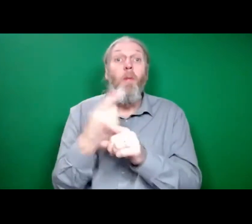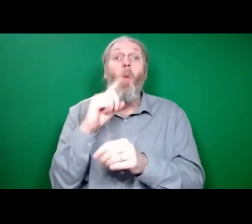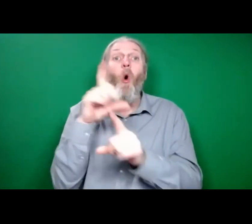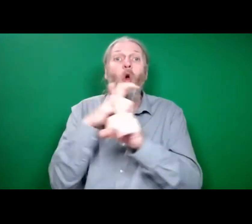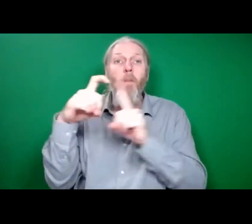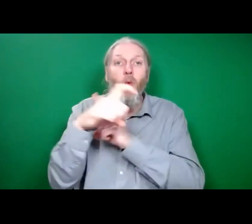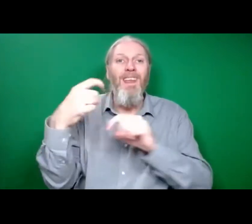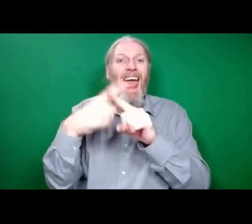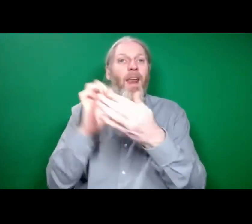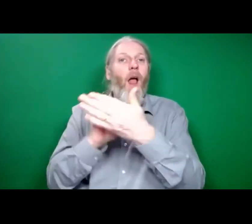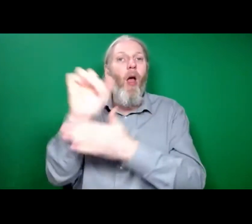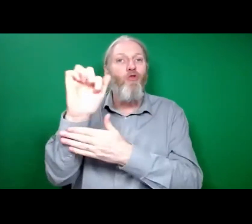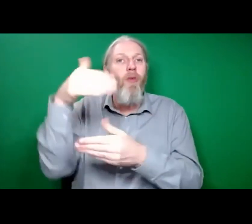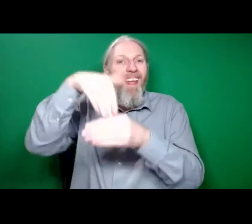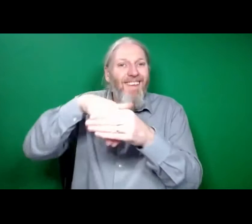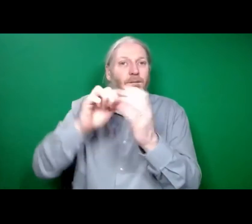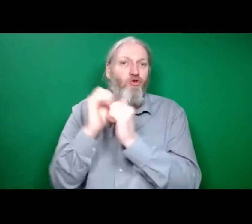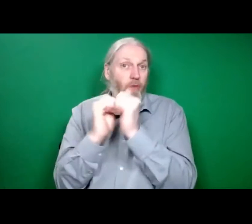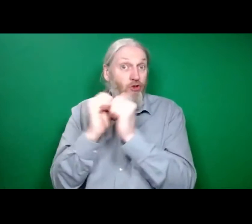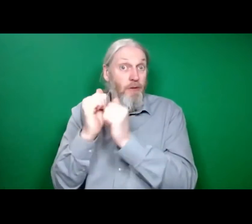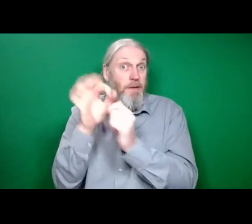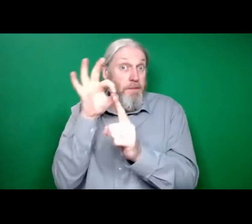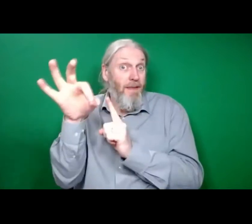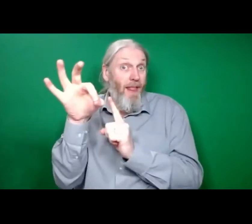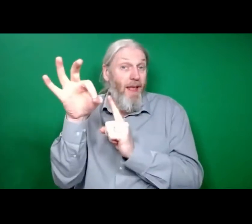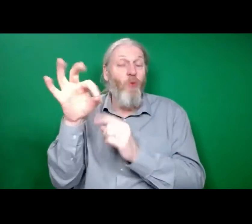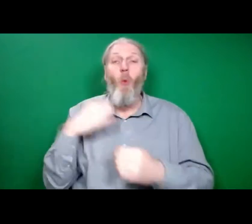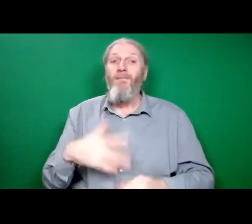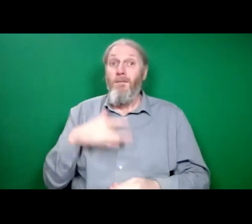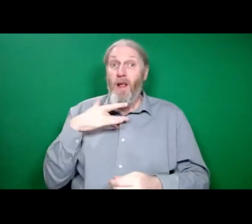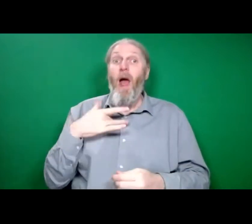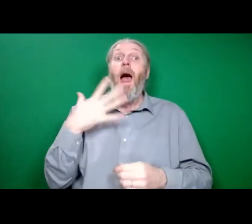it's about the relationships that you have with those property owners and building those, because absolutely